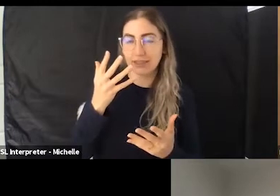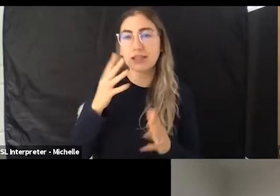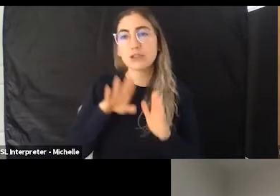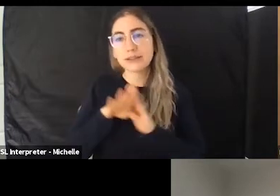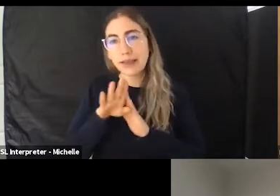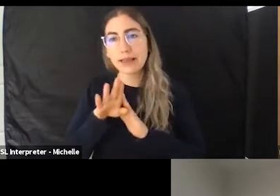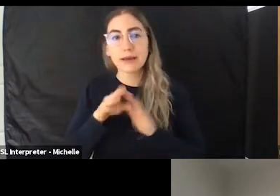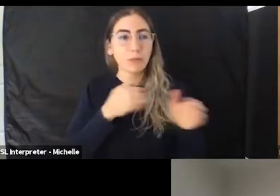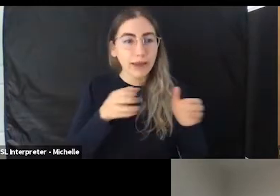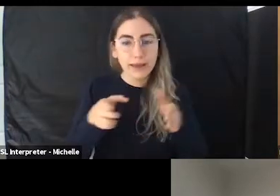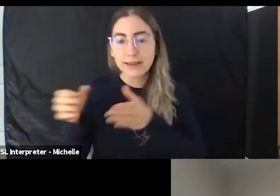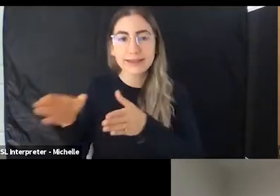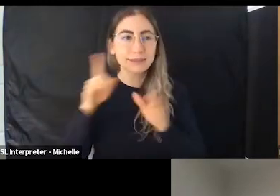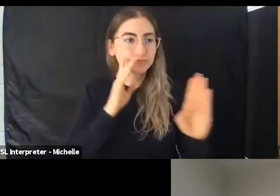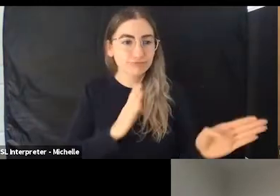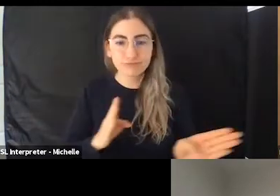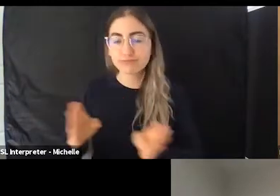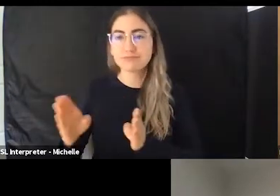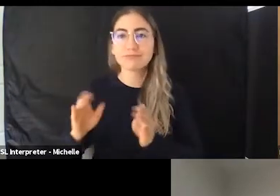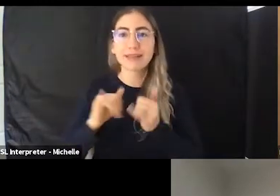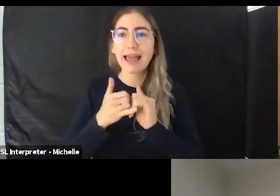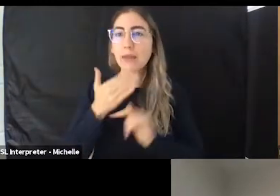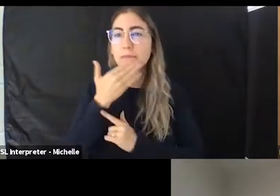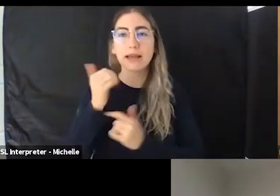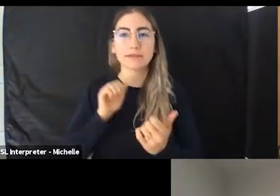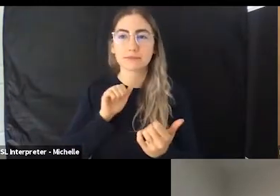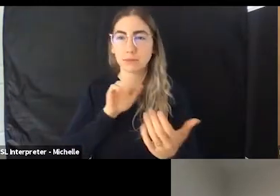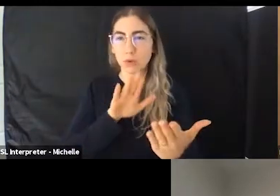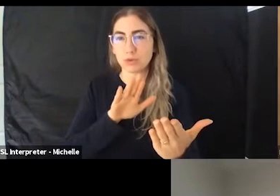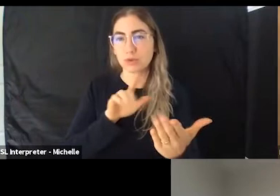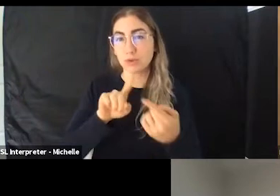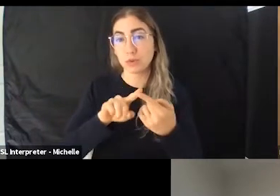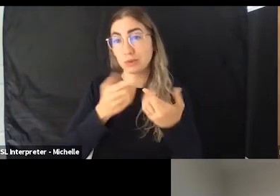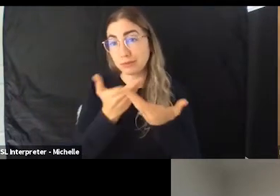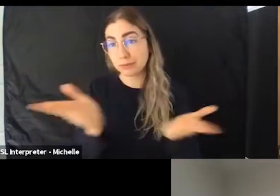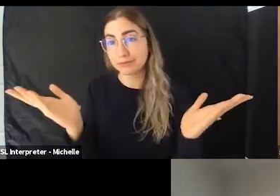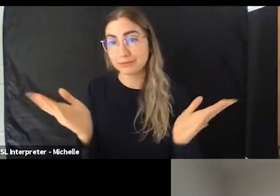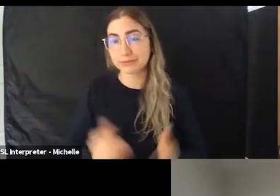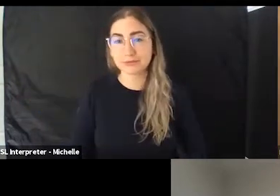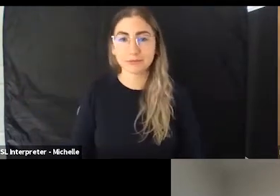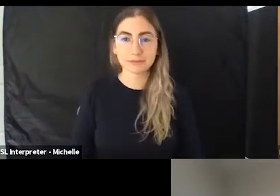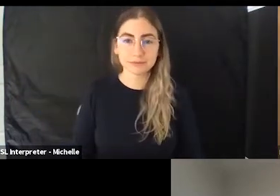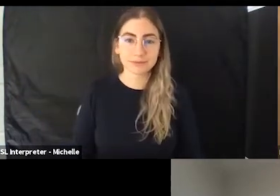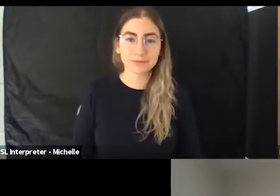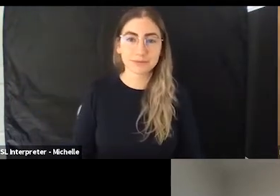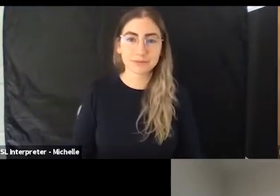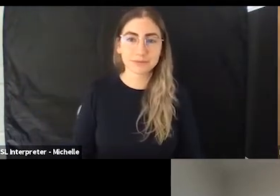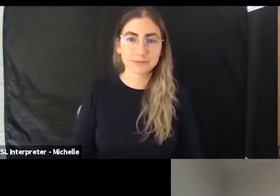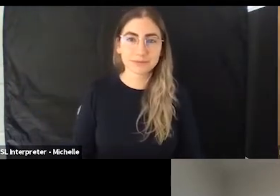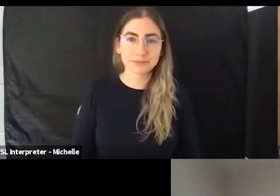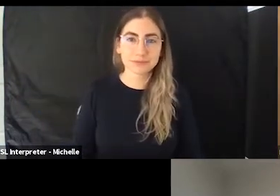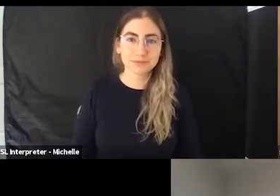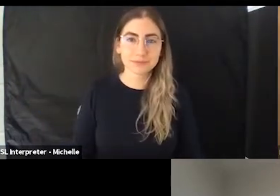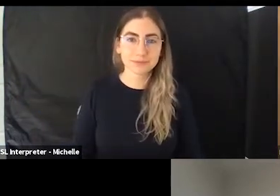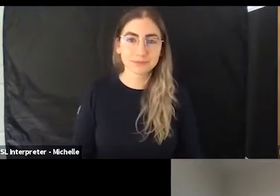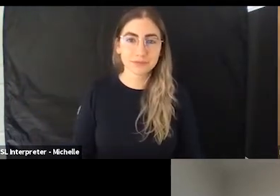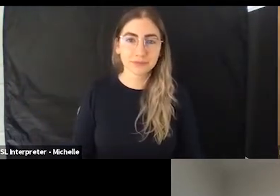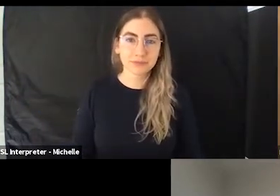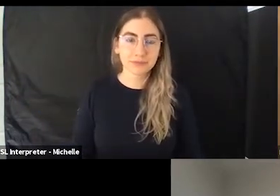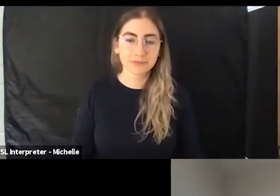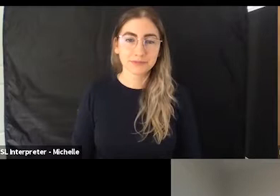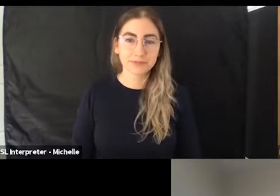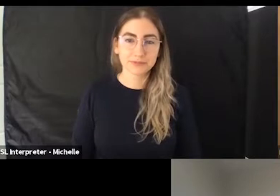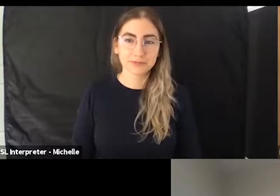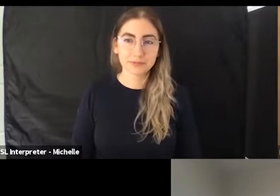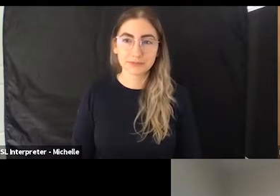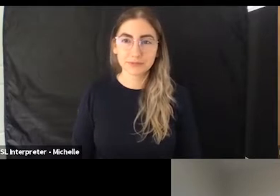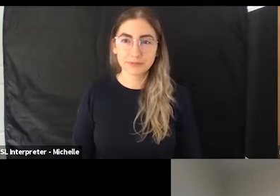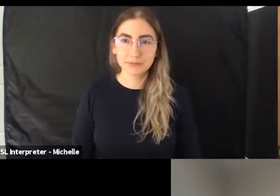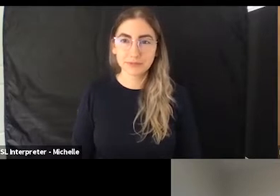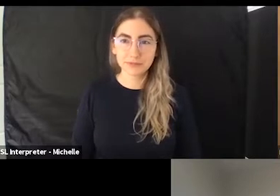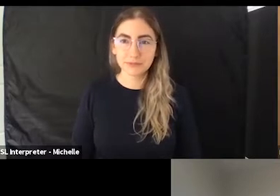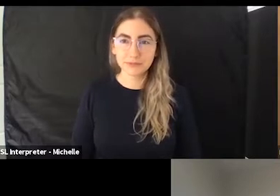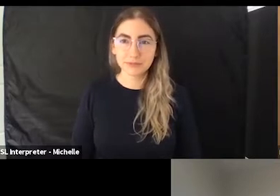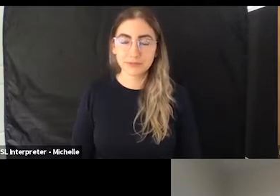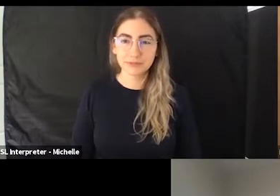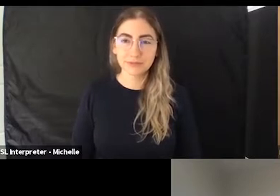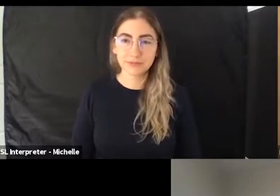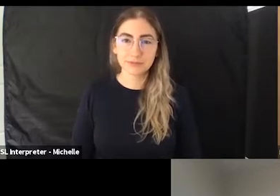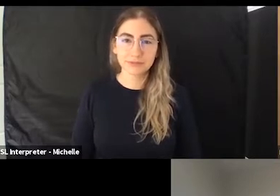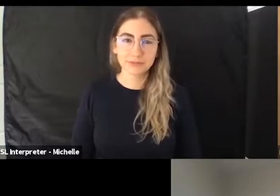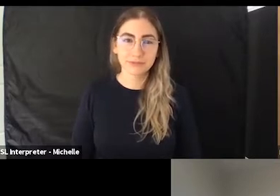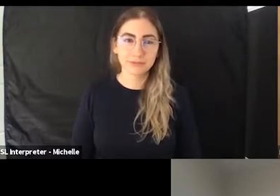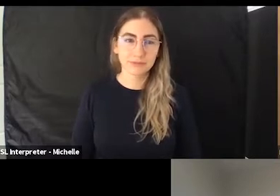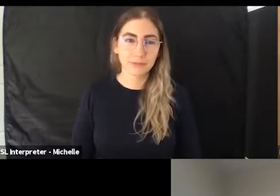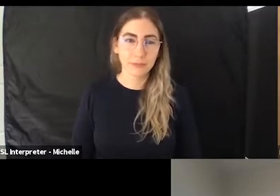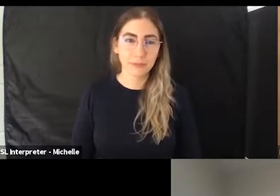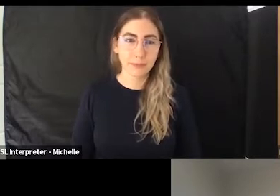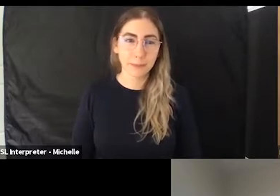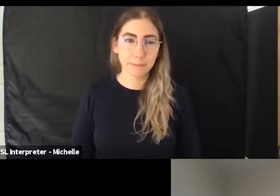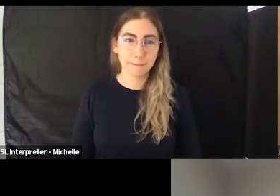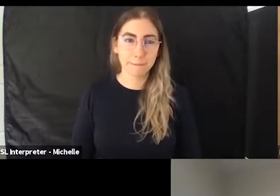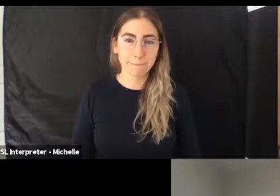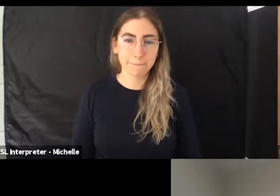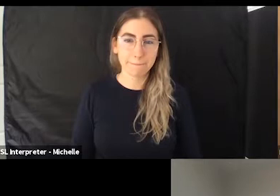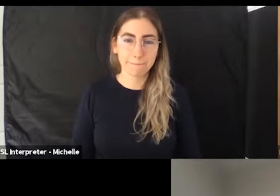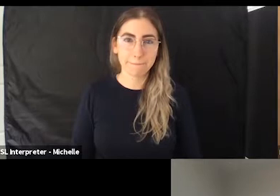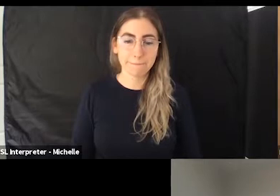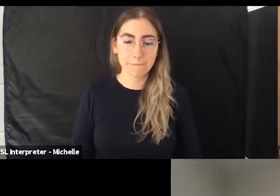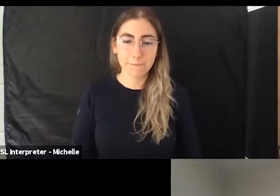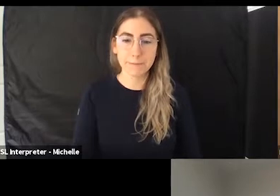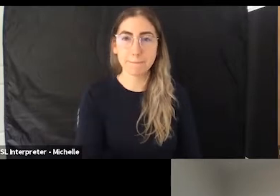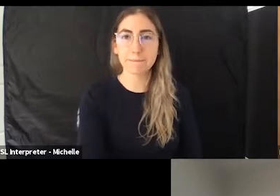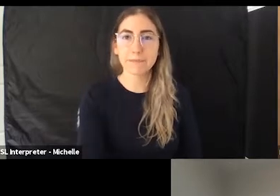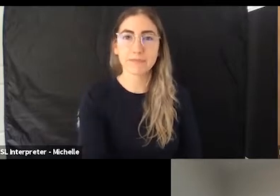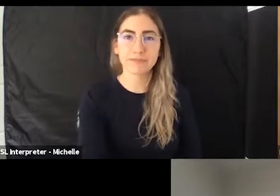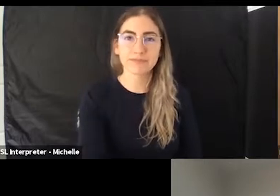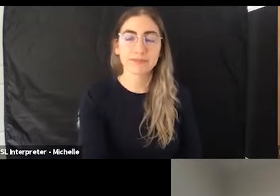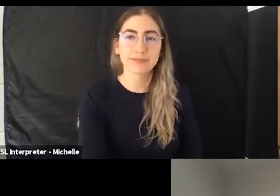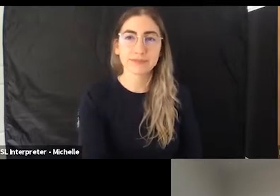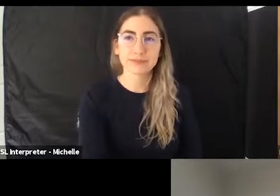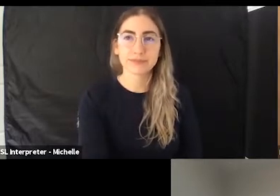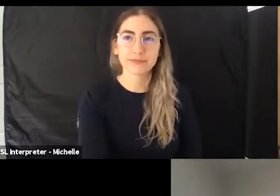BEST TO DELIVER IT TO THE PUBLIC.